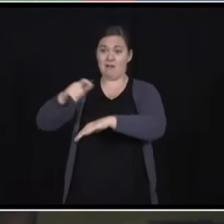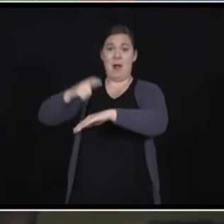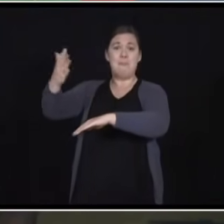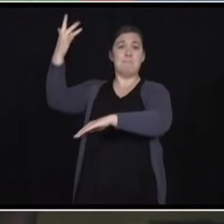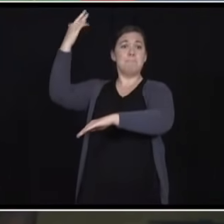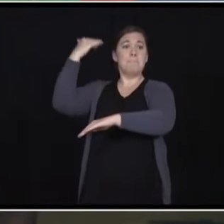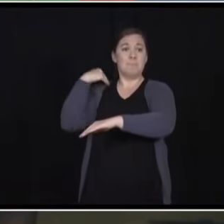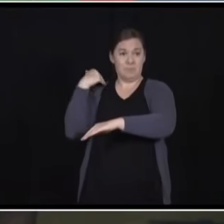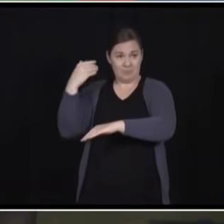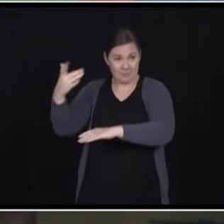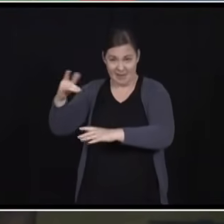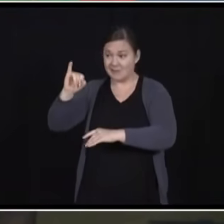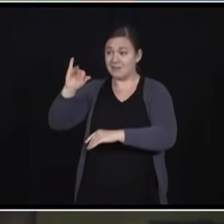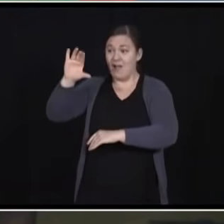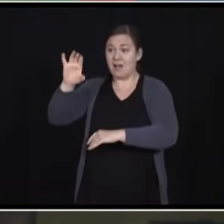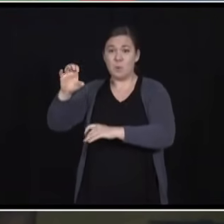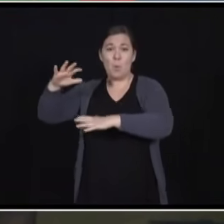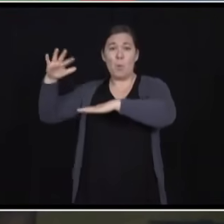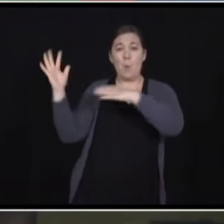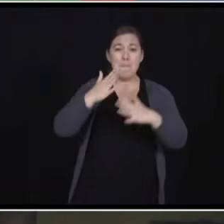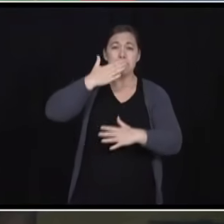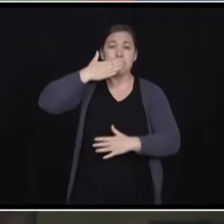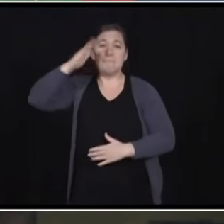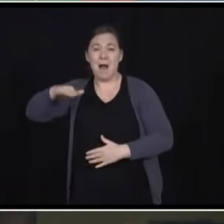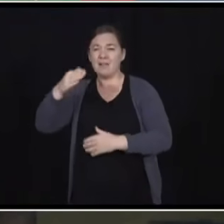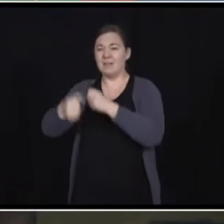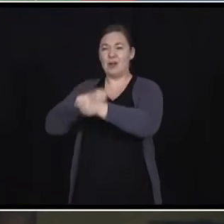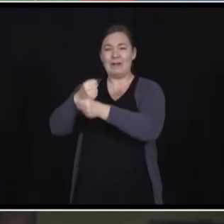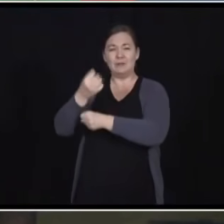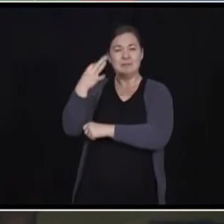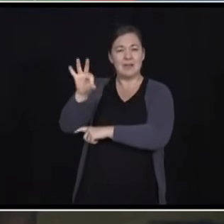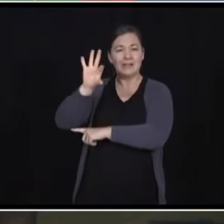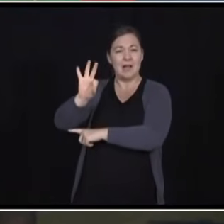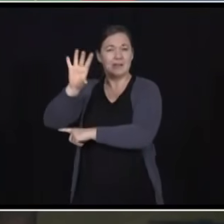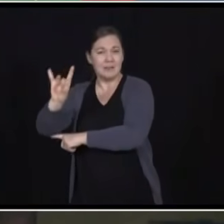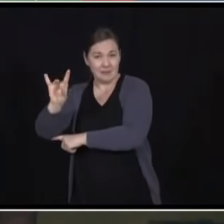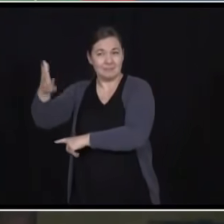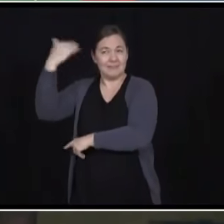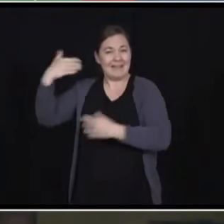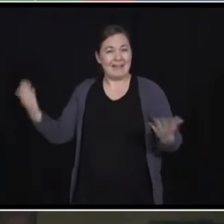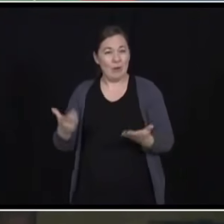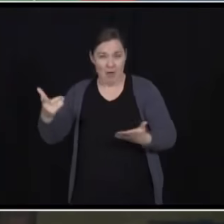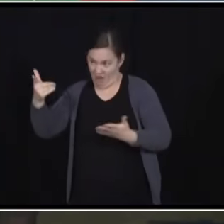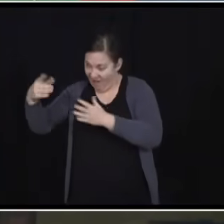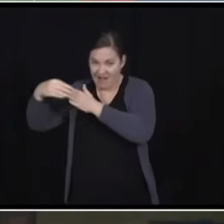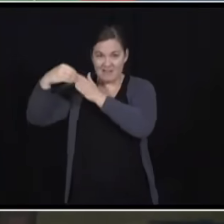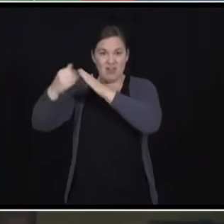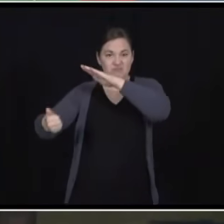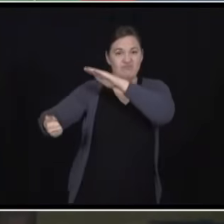general Hilliard is a Canadian hero, he previously served as a chief of defence staff for the Canadian Armed Forces.